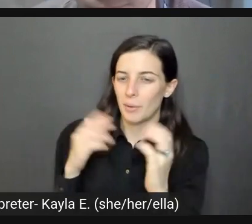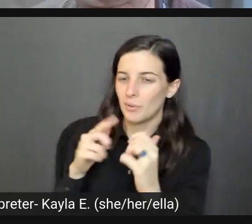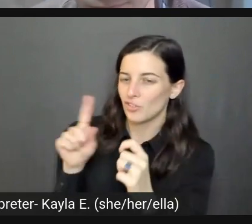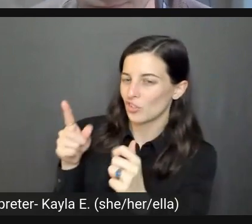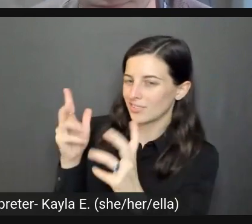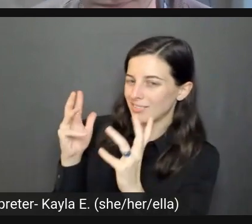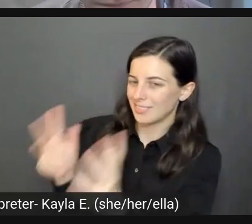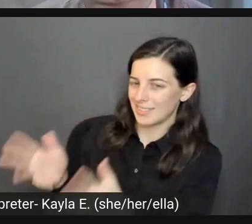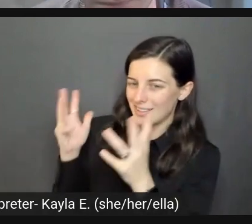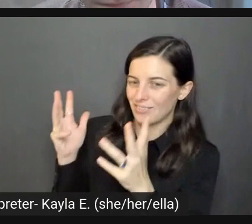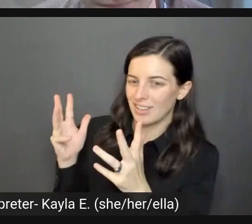and never coming back?